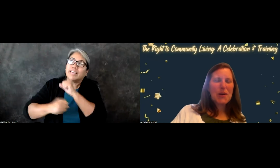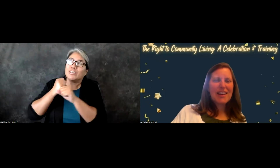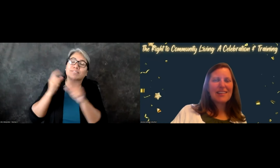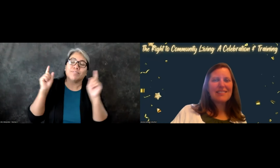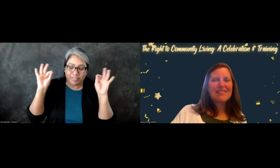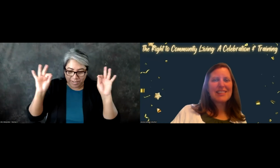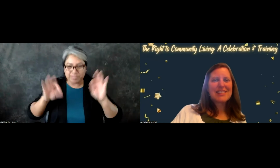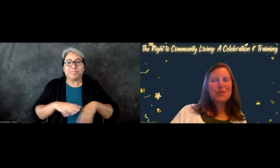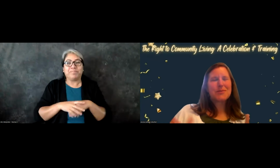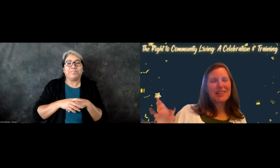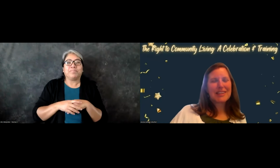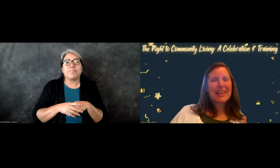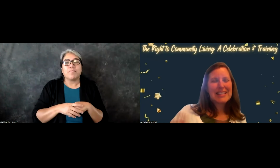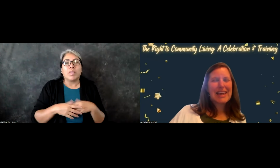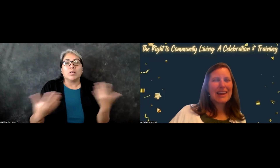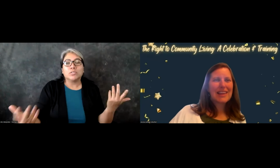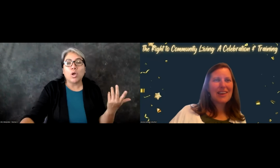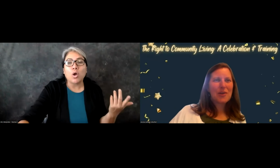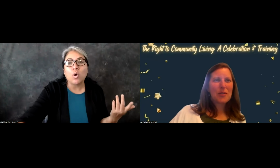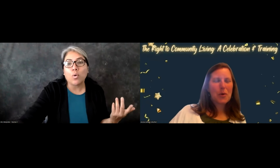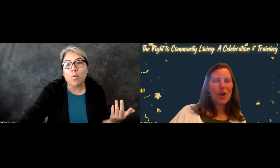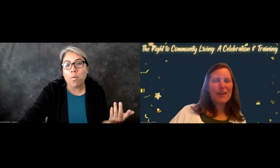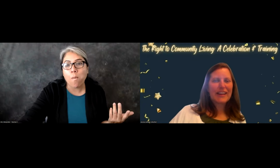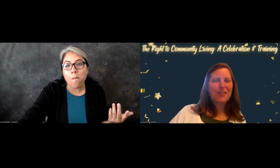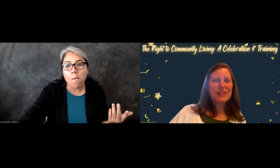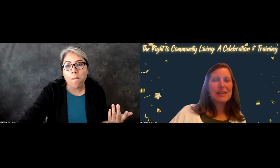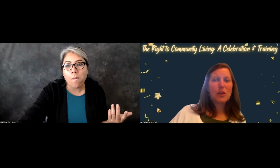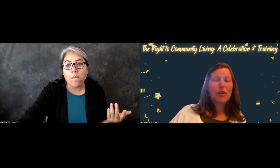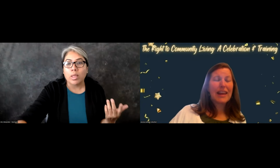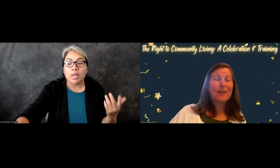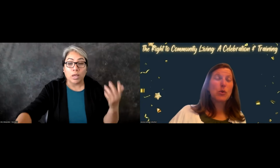we're celebrating the 32nd year. 23 and 32. Okay. I